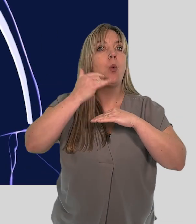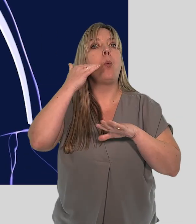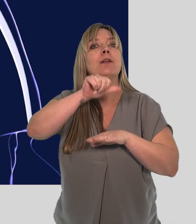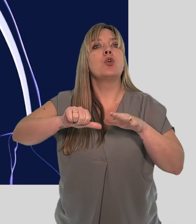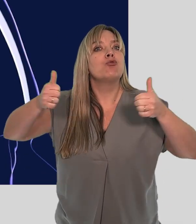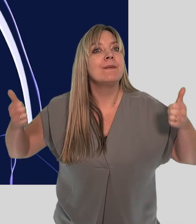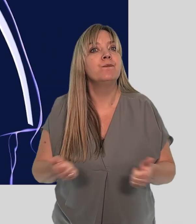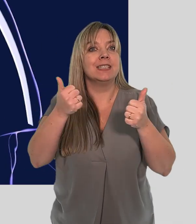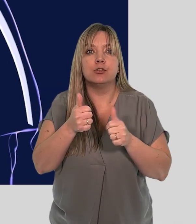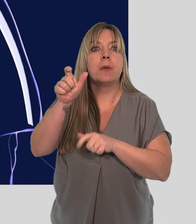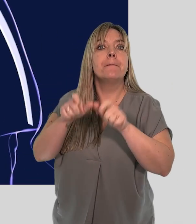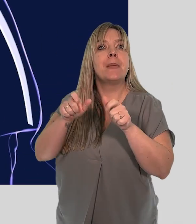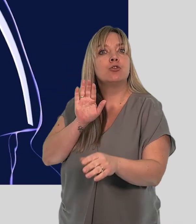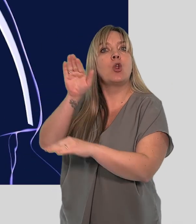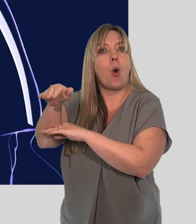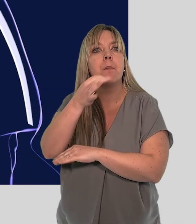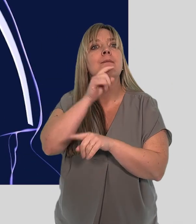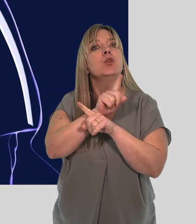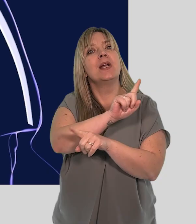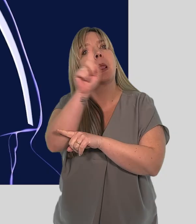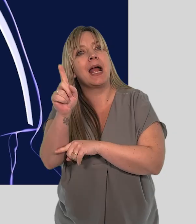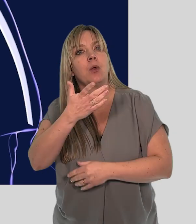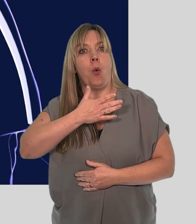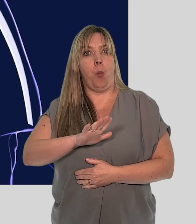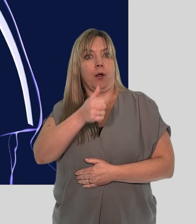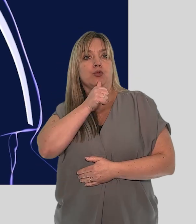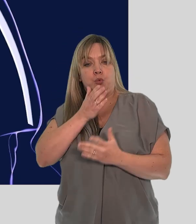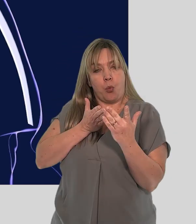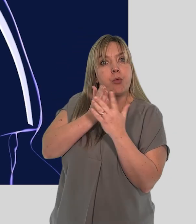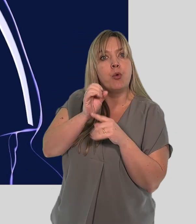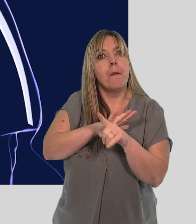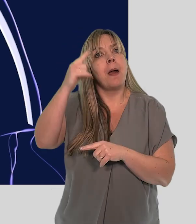we can use a needle and a cable to connect this to a source of energy